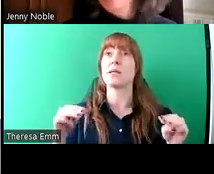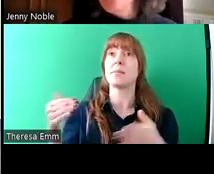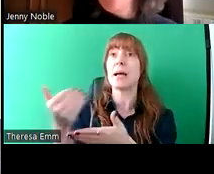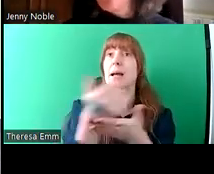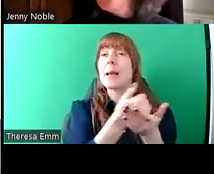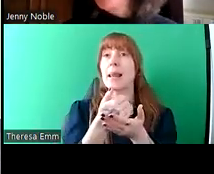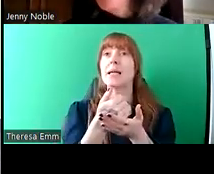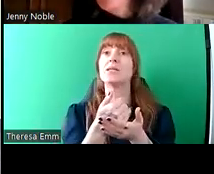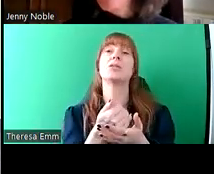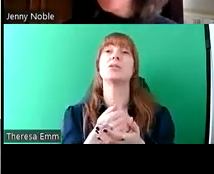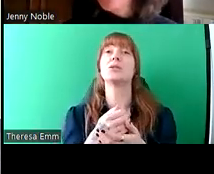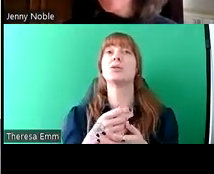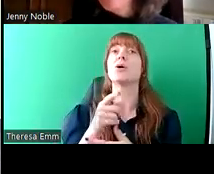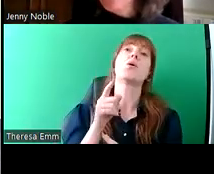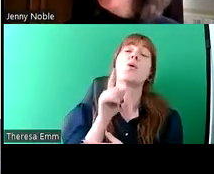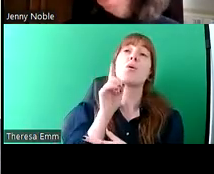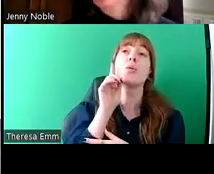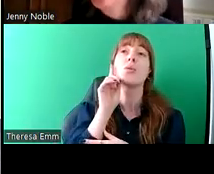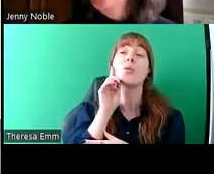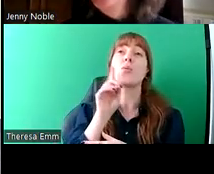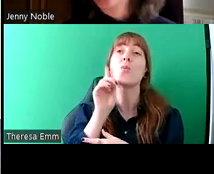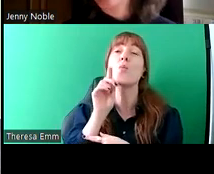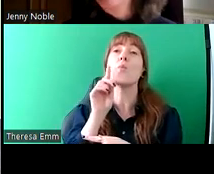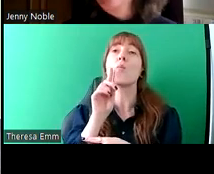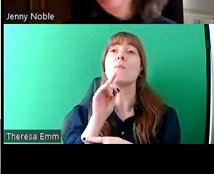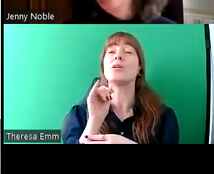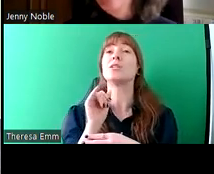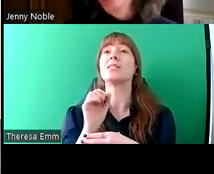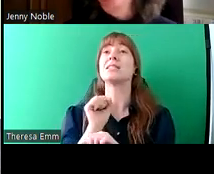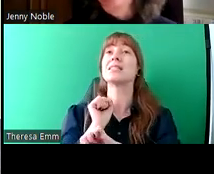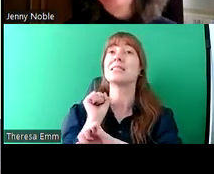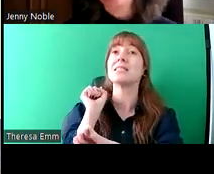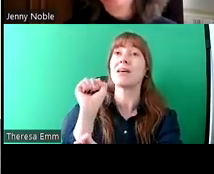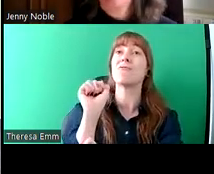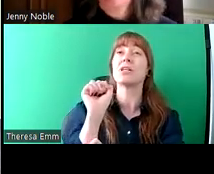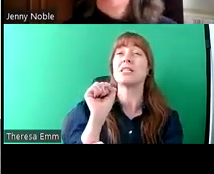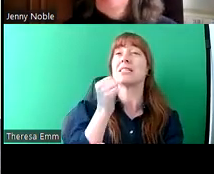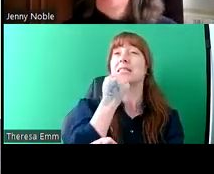Suffrage Collection is probably our largest, oldest collection. It dates back to the 1890s